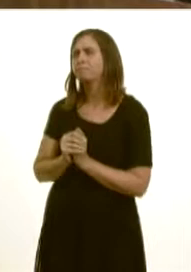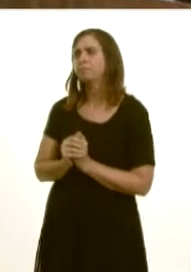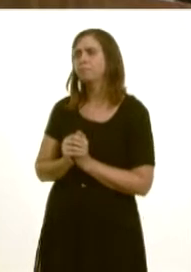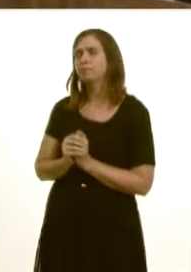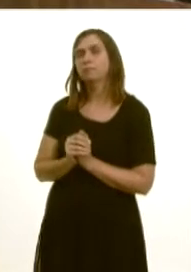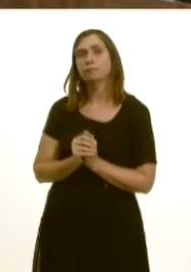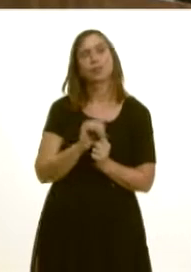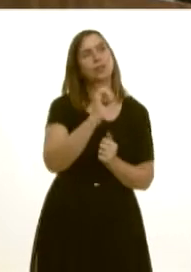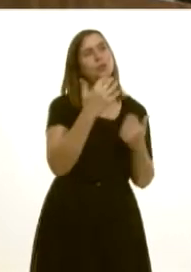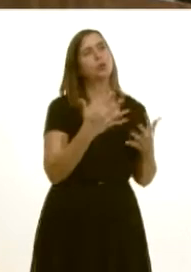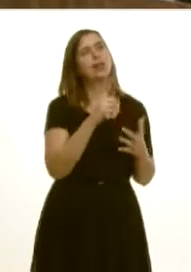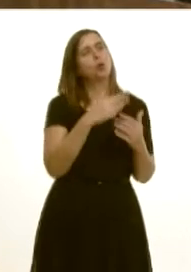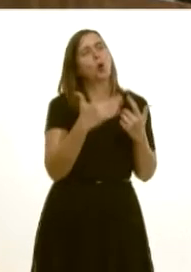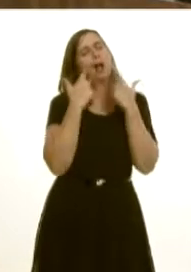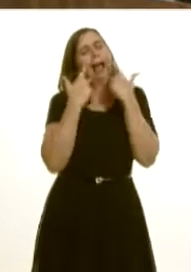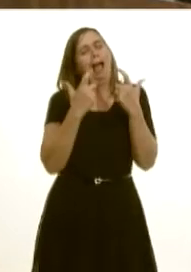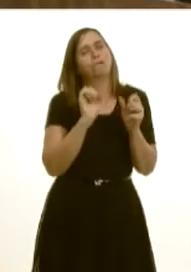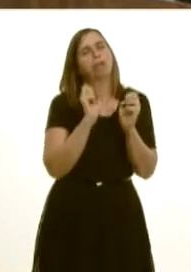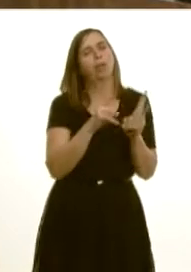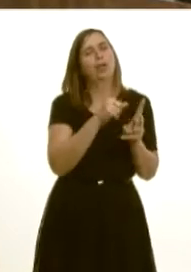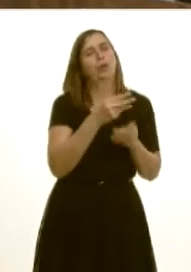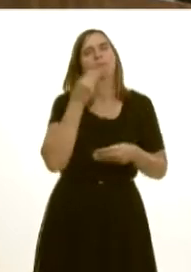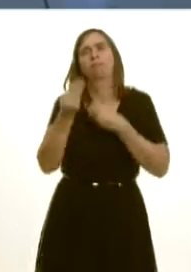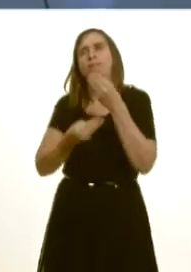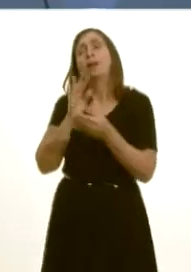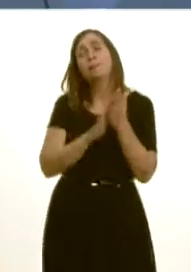measured answers today that there does seem to be an acknowledgement that the points raised